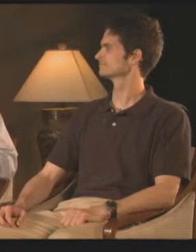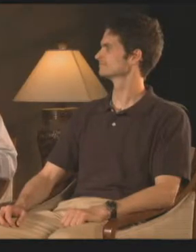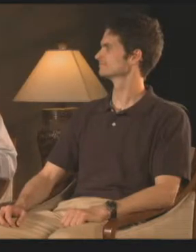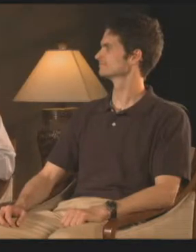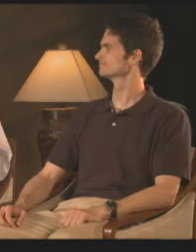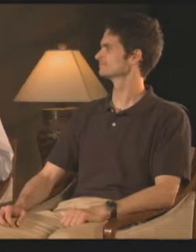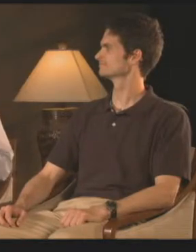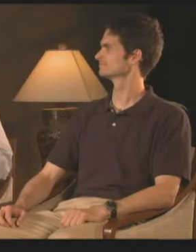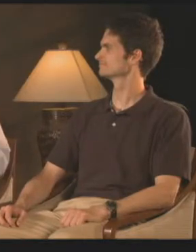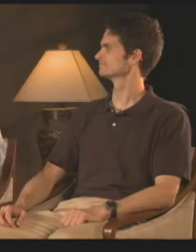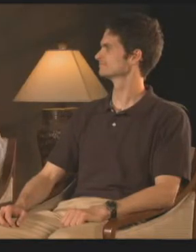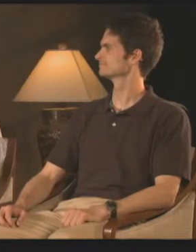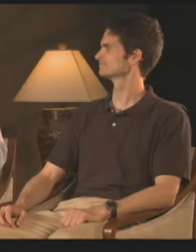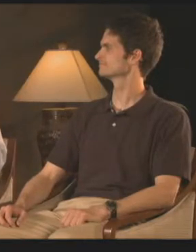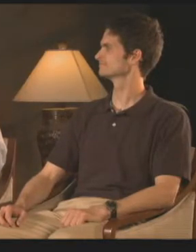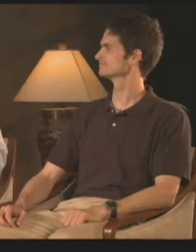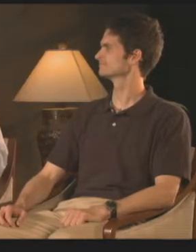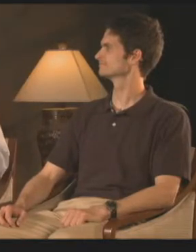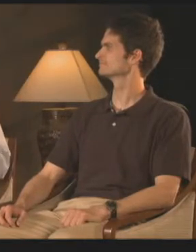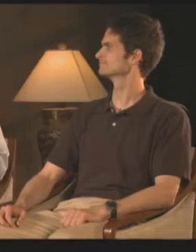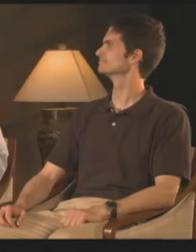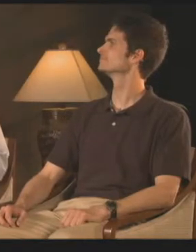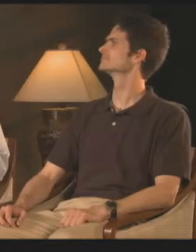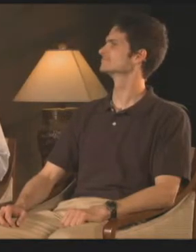brought you home to us.